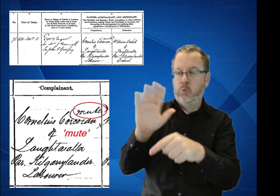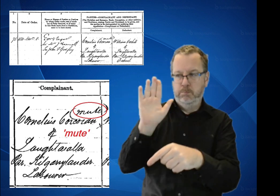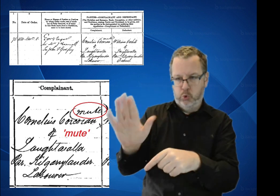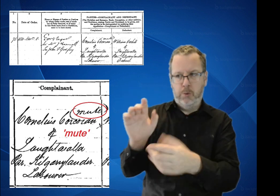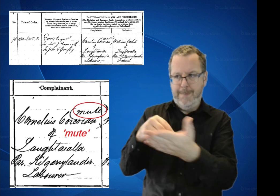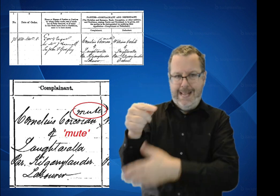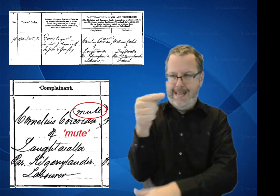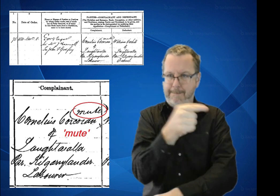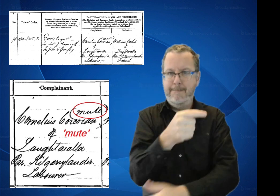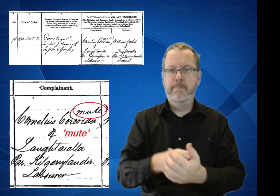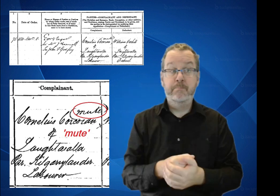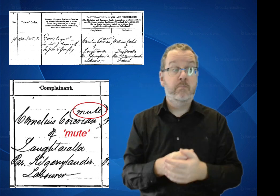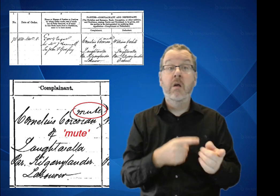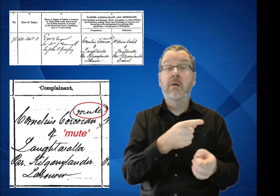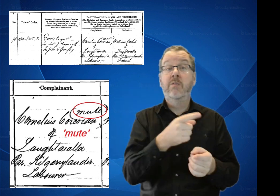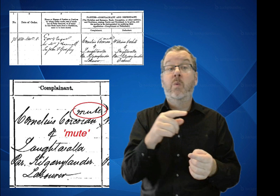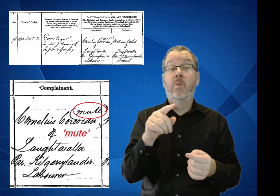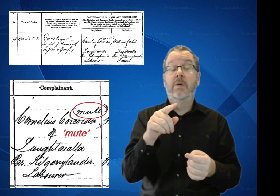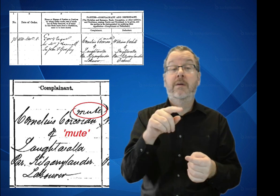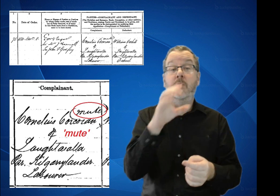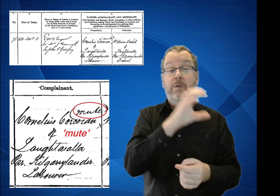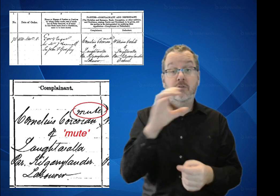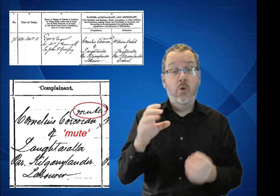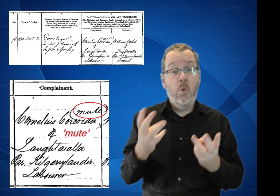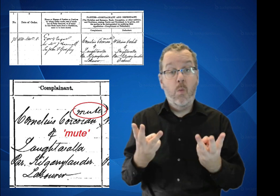who may have interpreted or acted as intermediary for Cornelius,